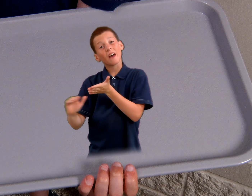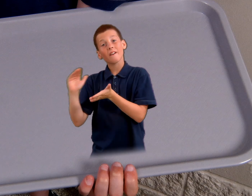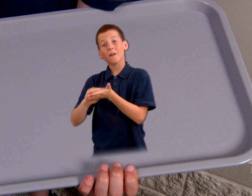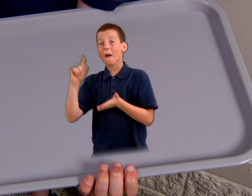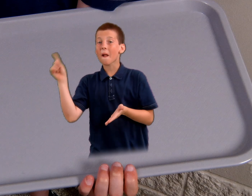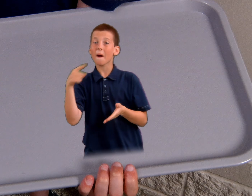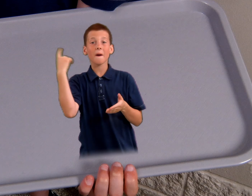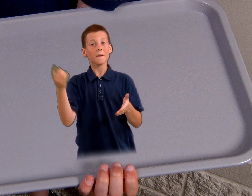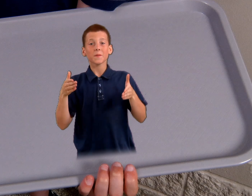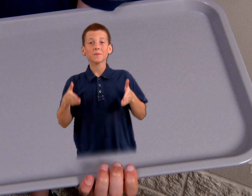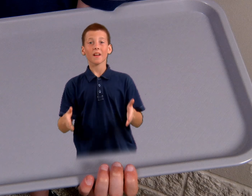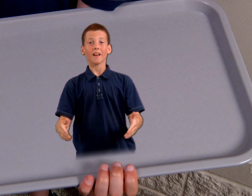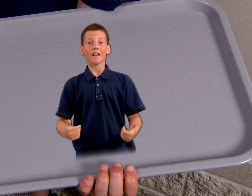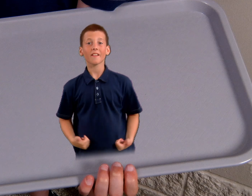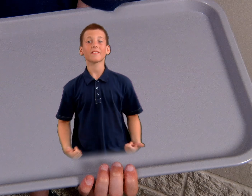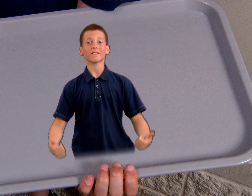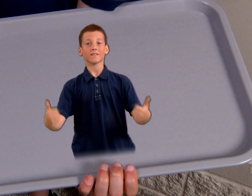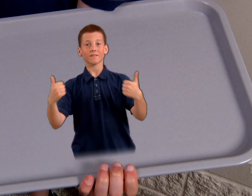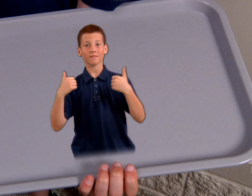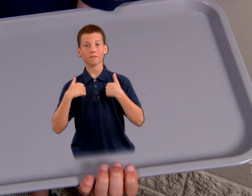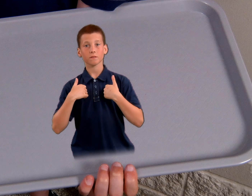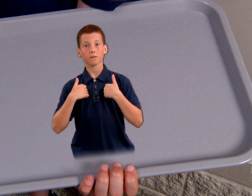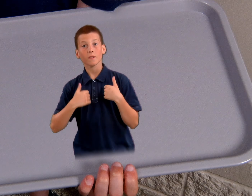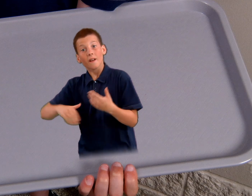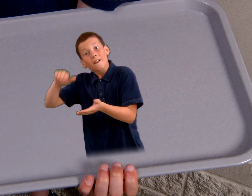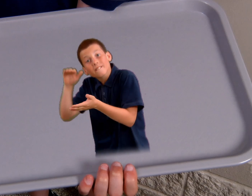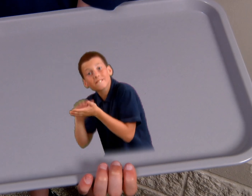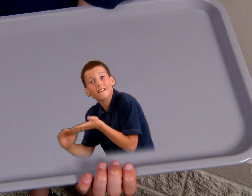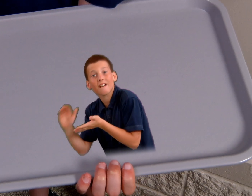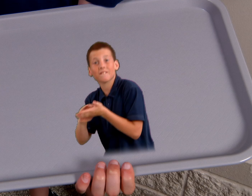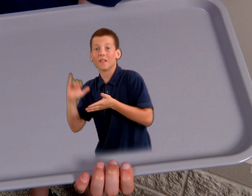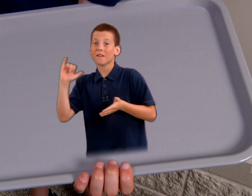THAT'S NO FUN, LEARN TO FORGIVE.